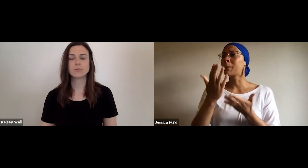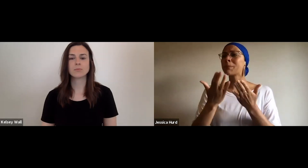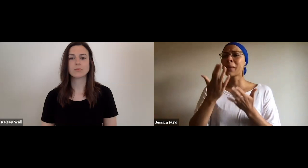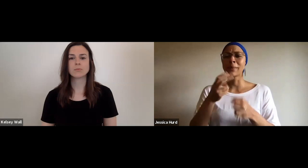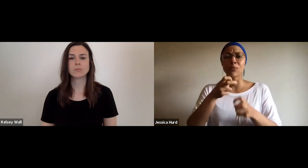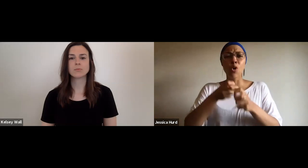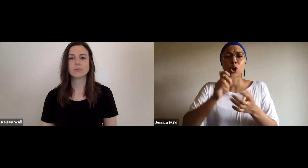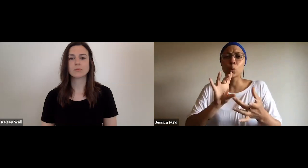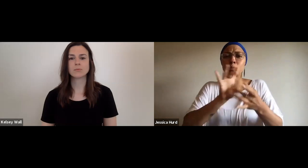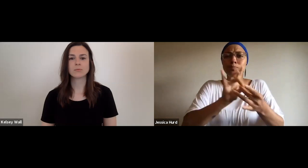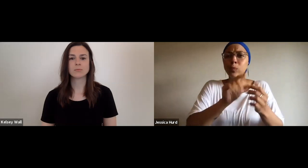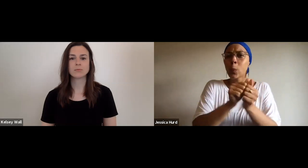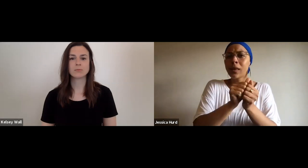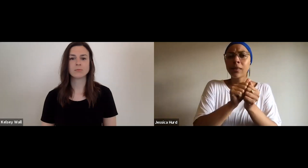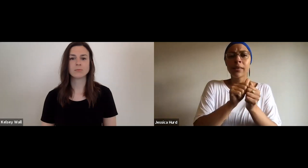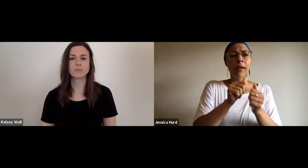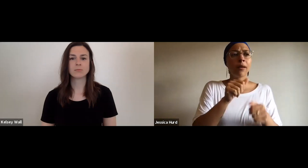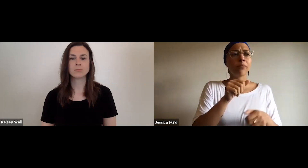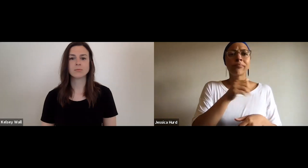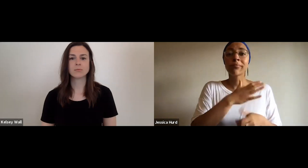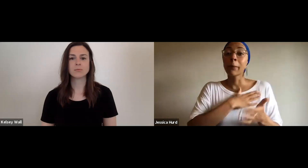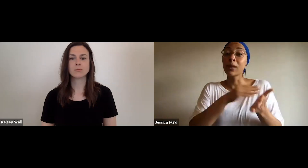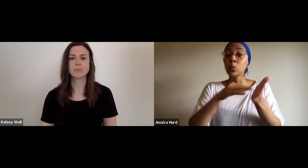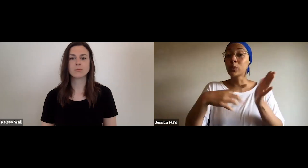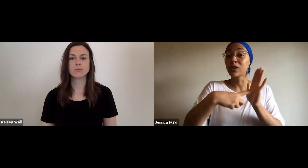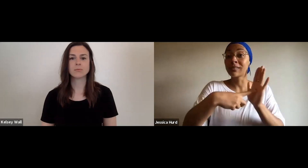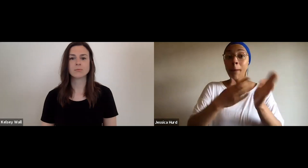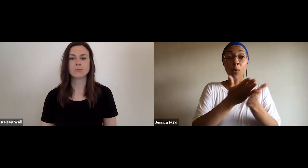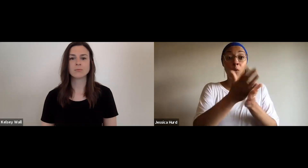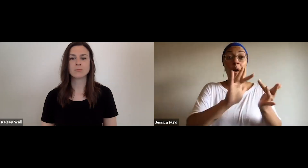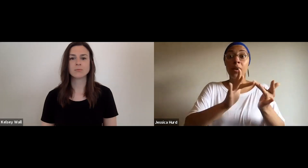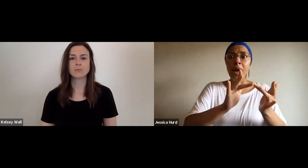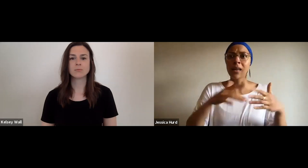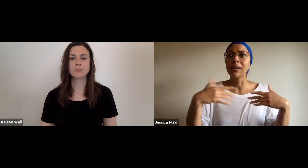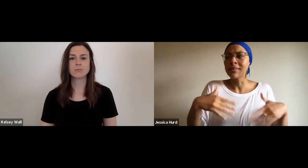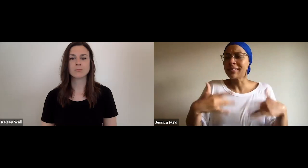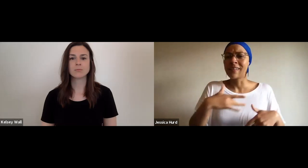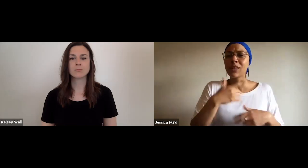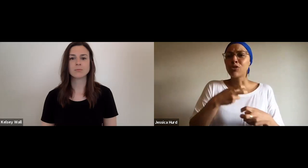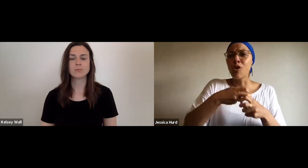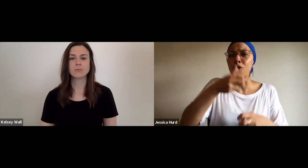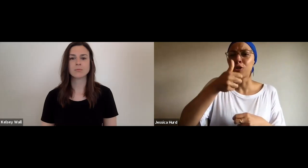I need to reframe it. I'm doing the best I can at this point in time with what I have.